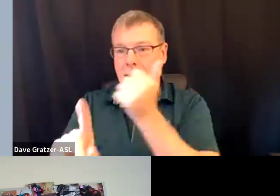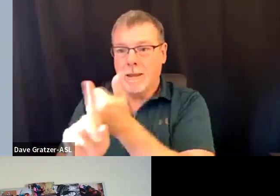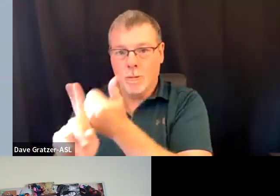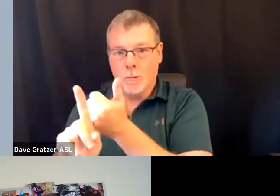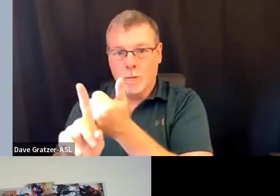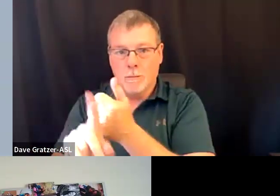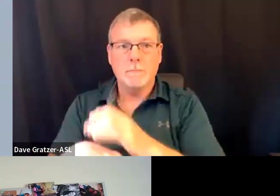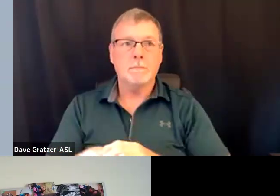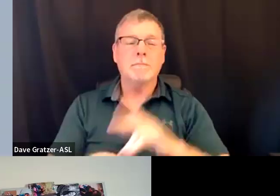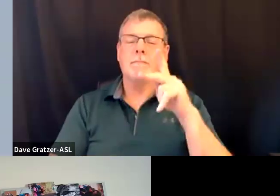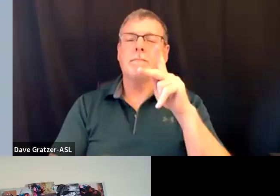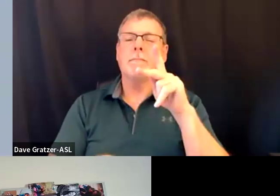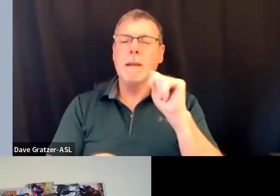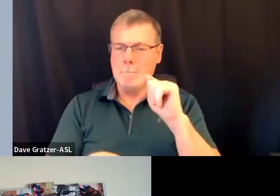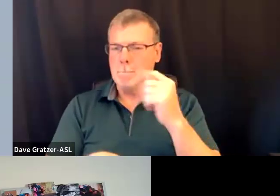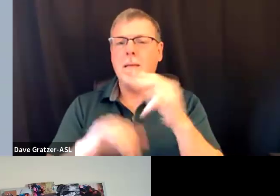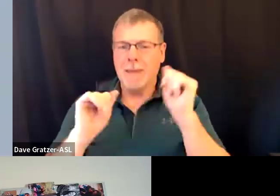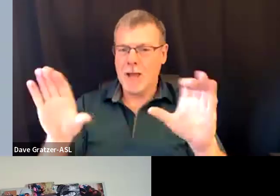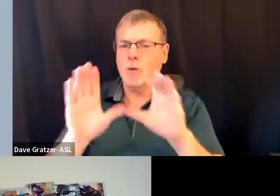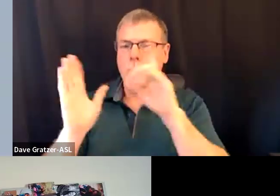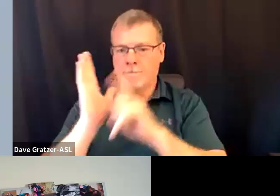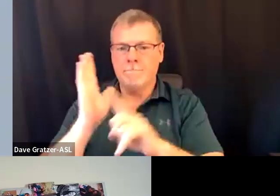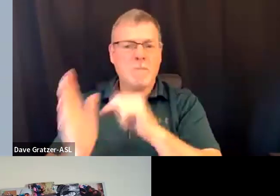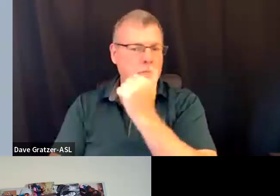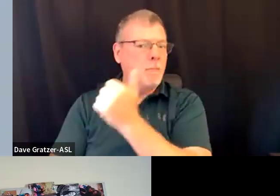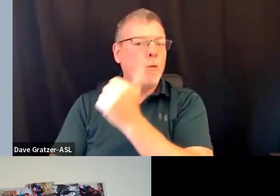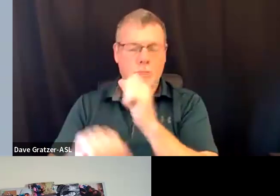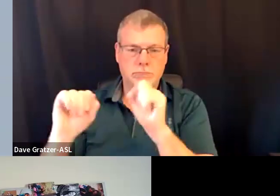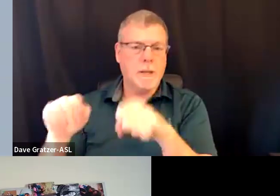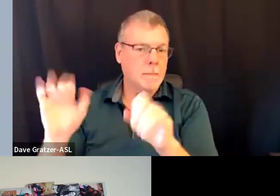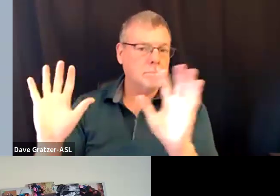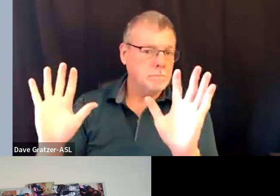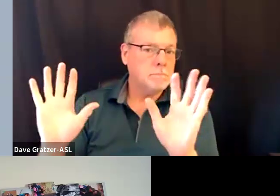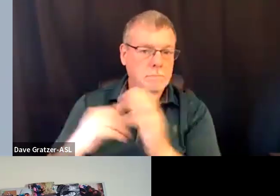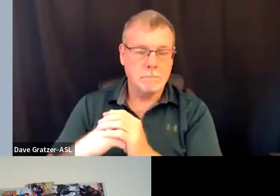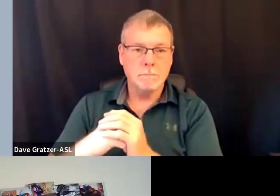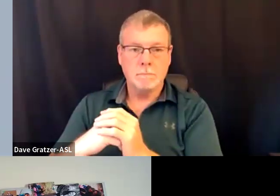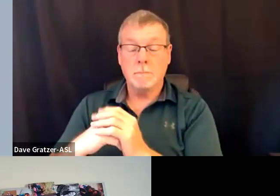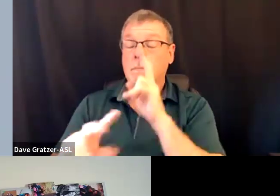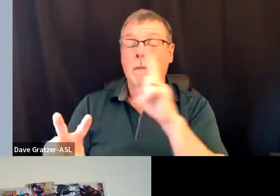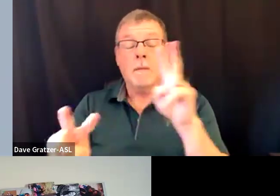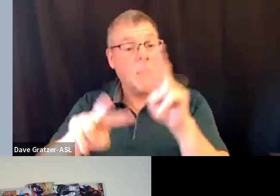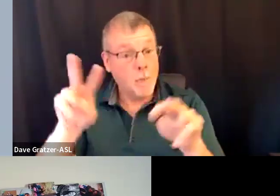So PATH providers can do that verification on their own. So either from their observation or client self-report,